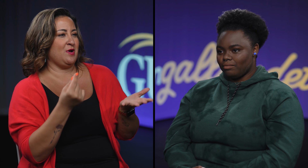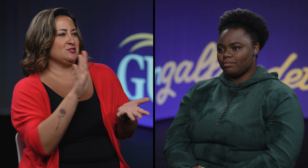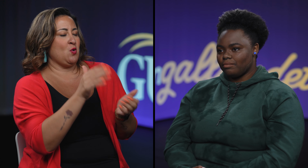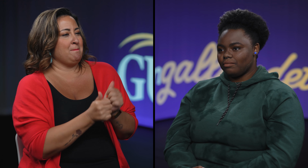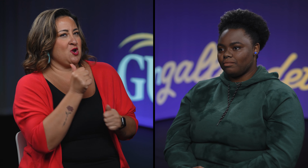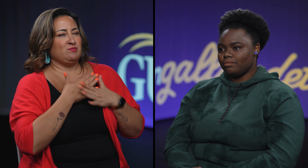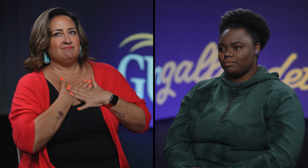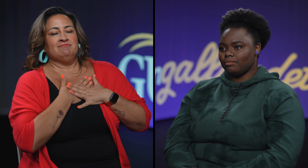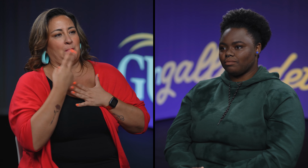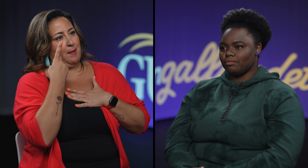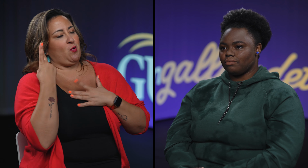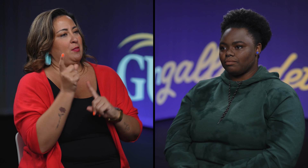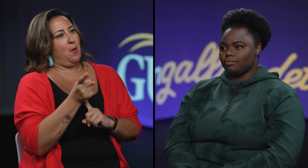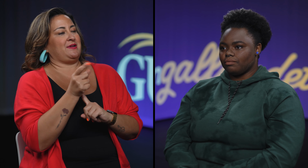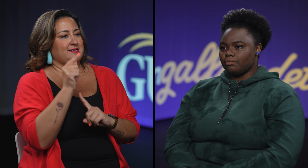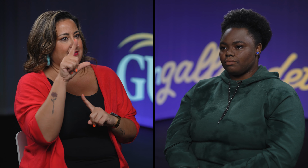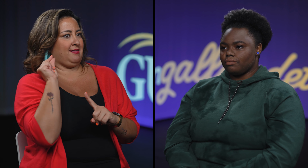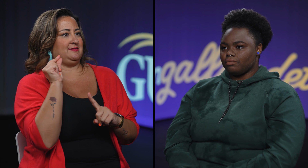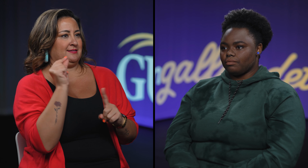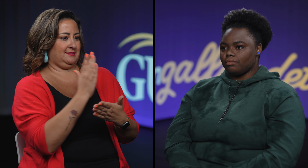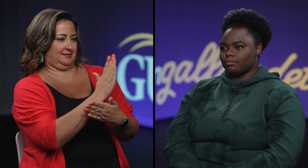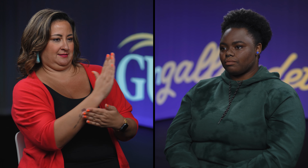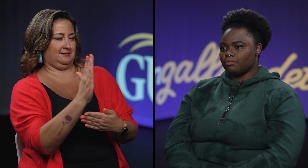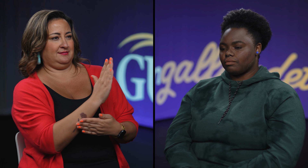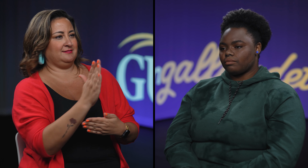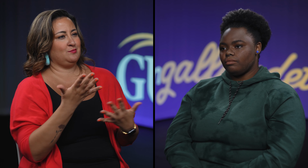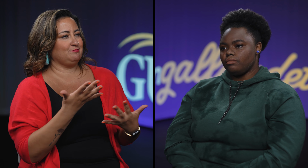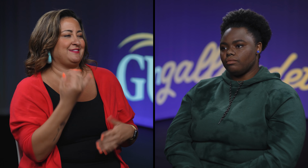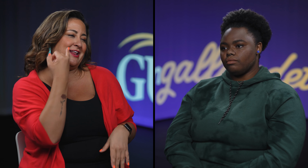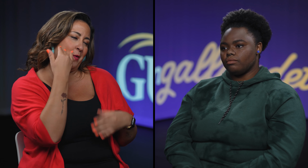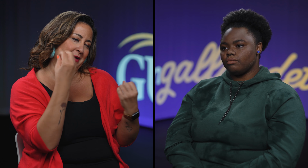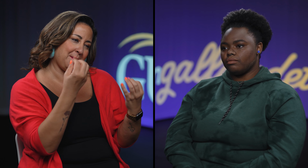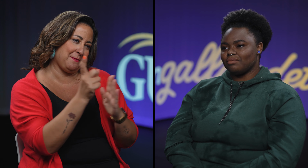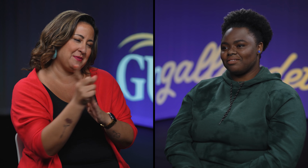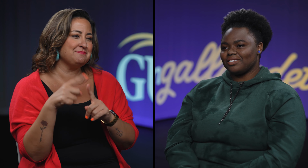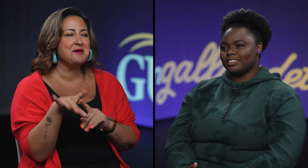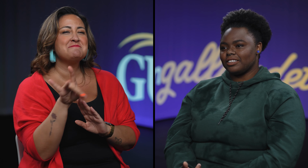what has been your most memorable moment at Gallaudet? I know there's many moments,